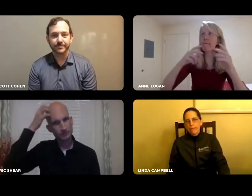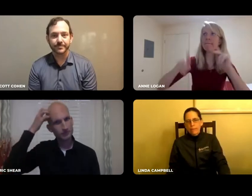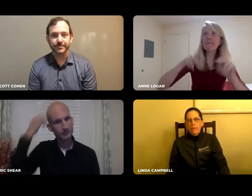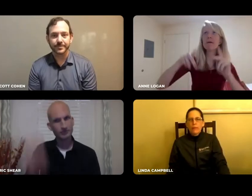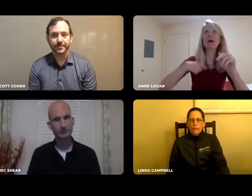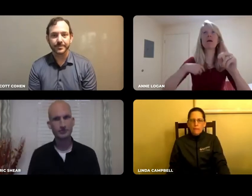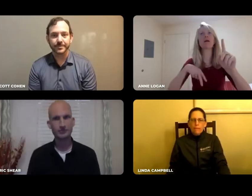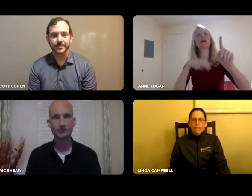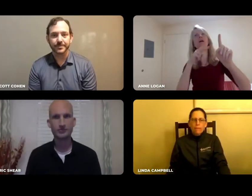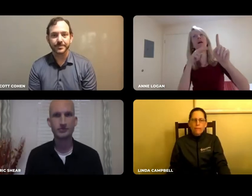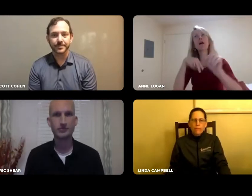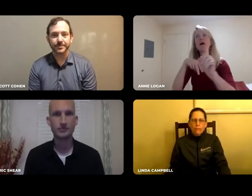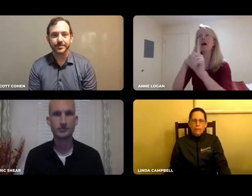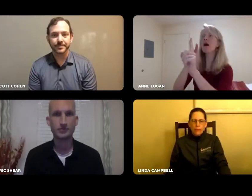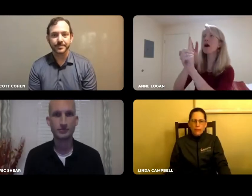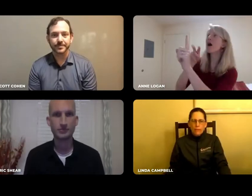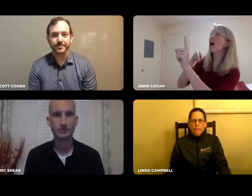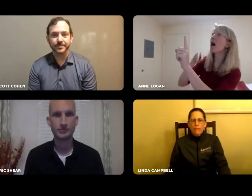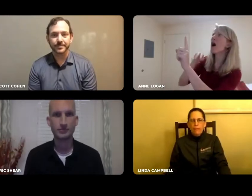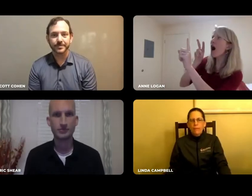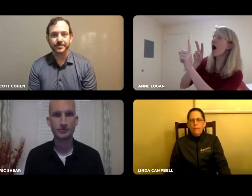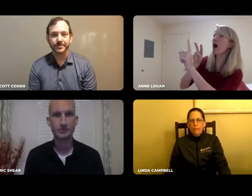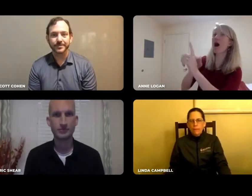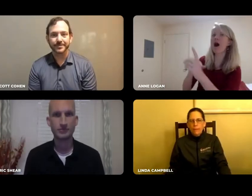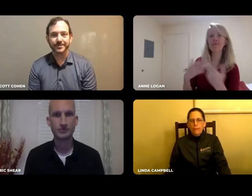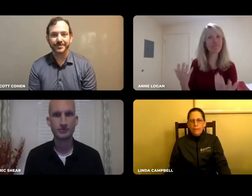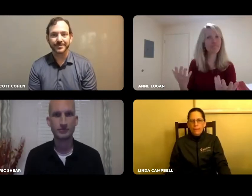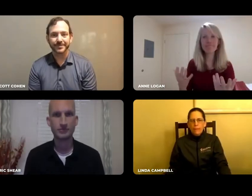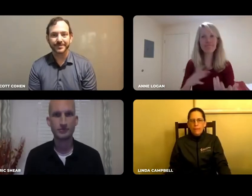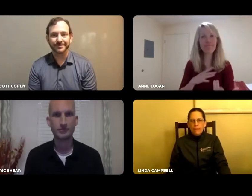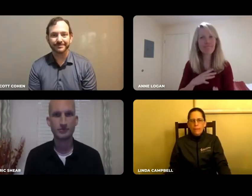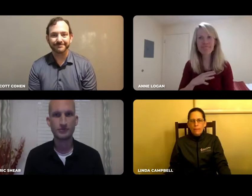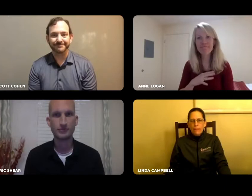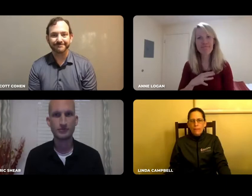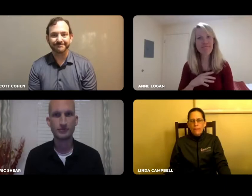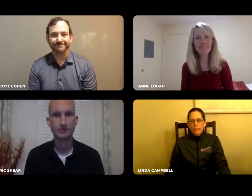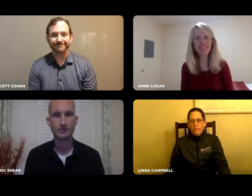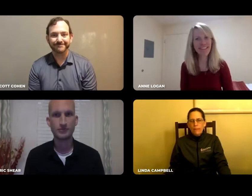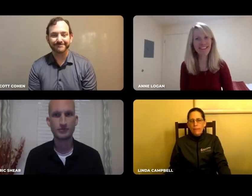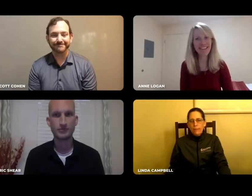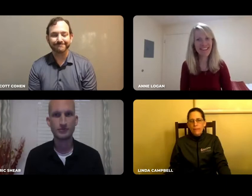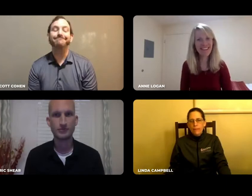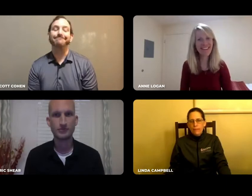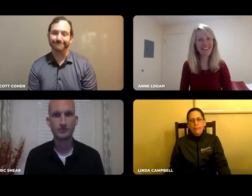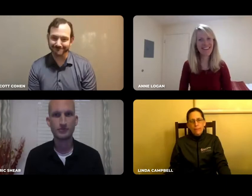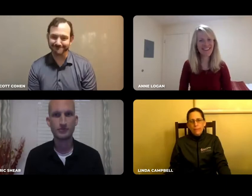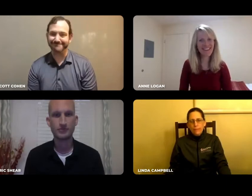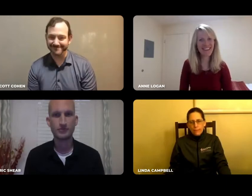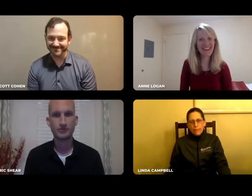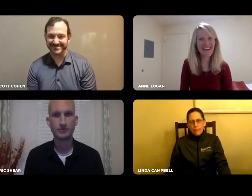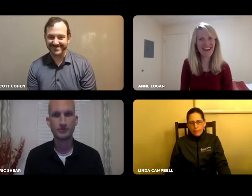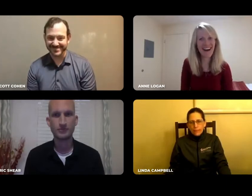just coincidentally People who came along that I looked up to. That was really awesome